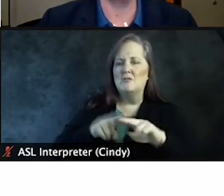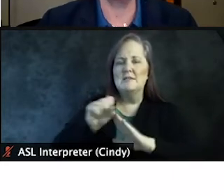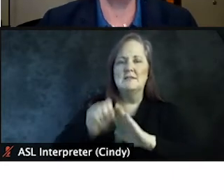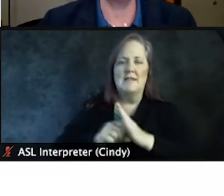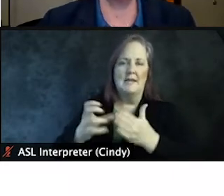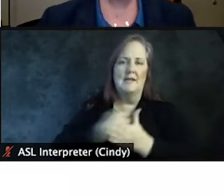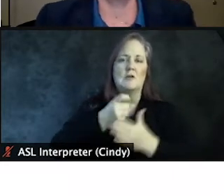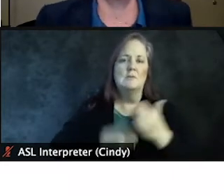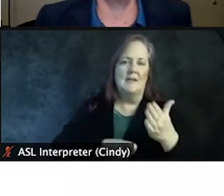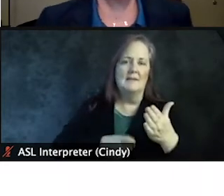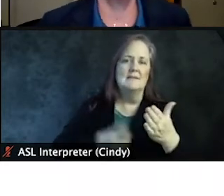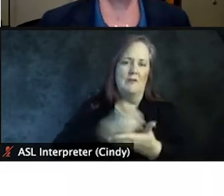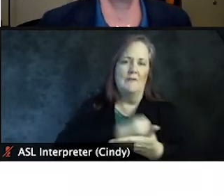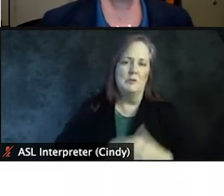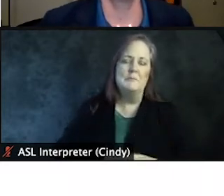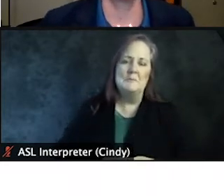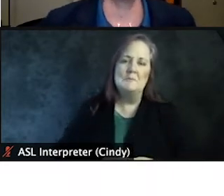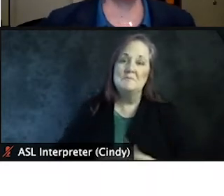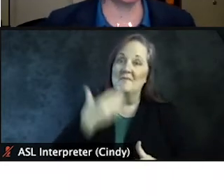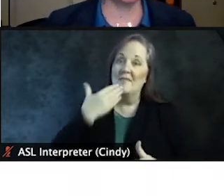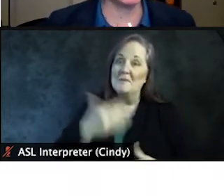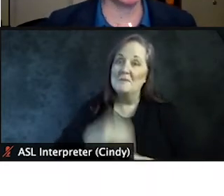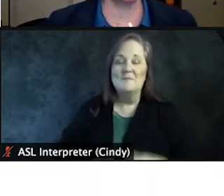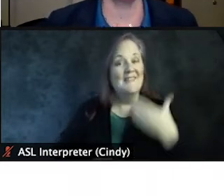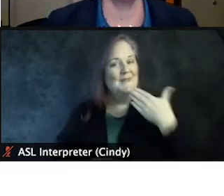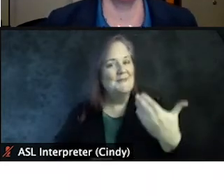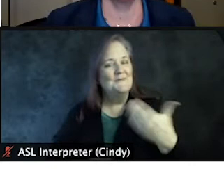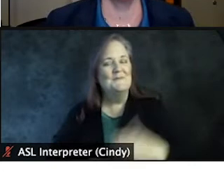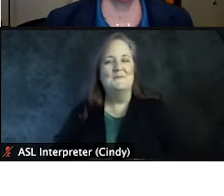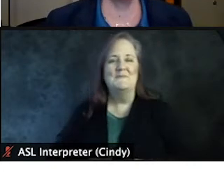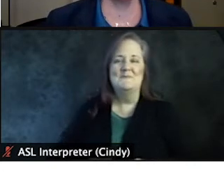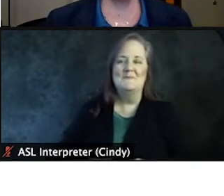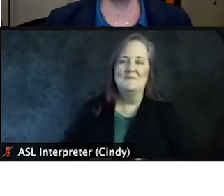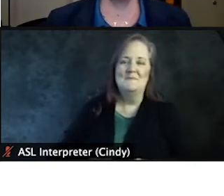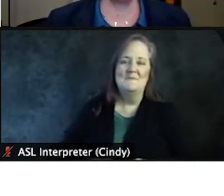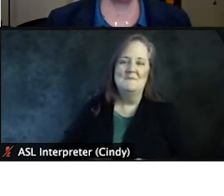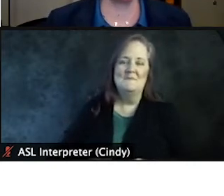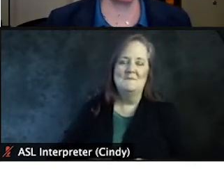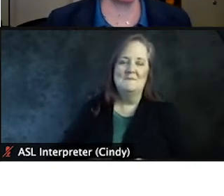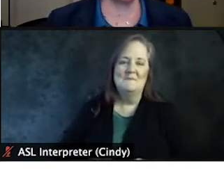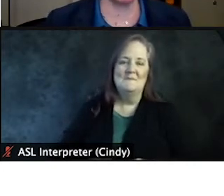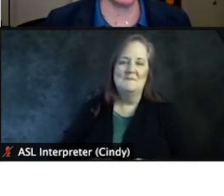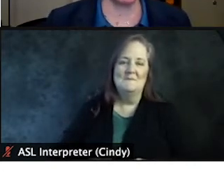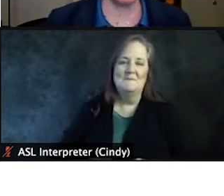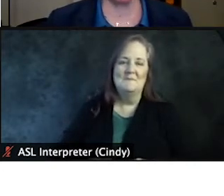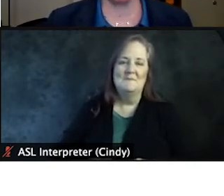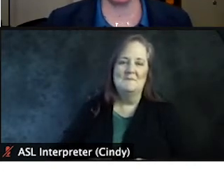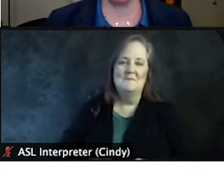And then we have in support, we have most of the newspapers that weighed in on this one.